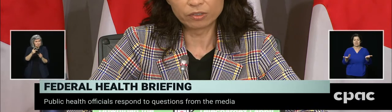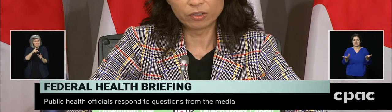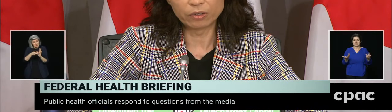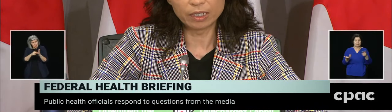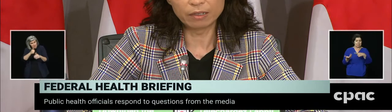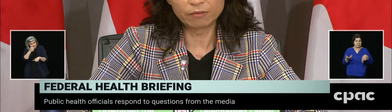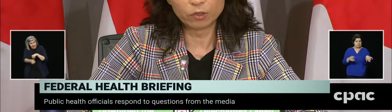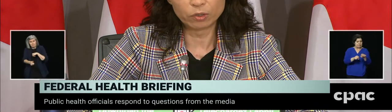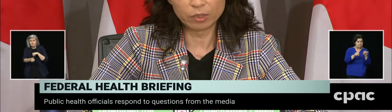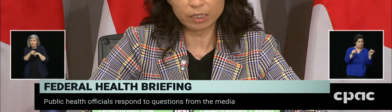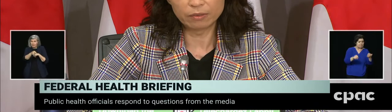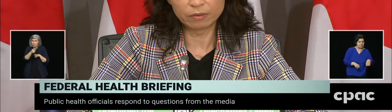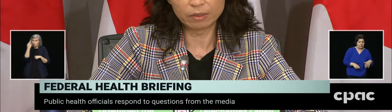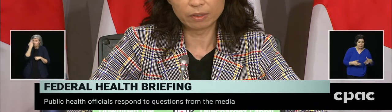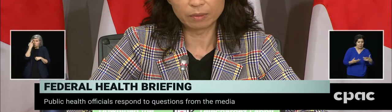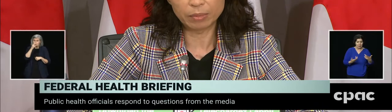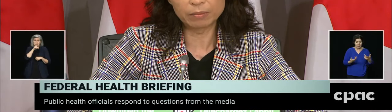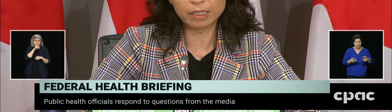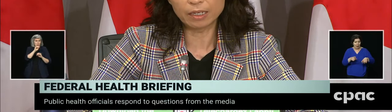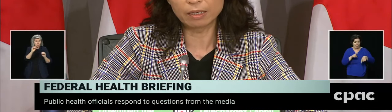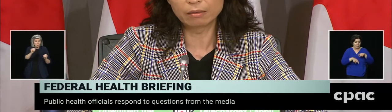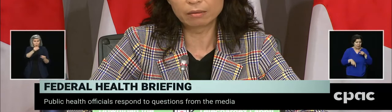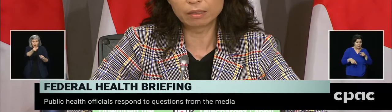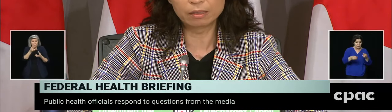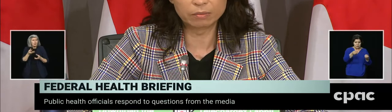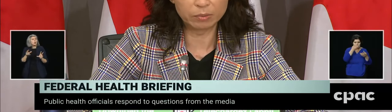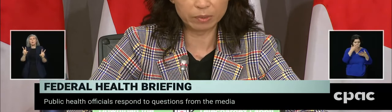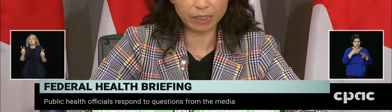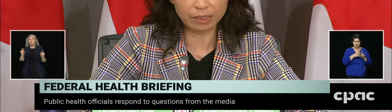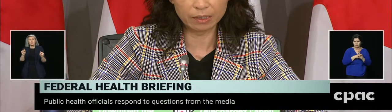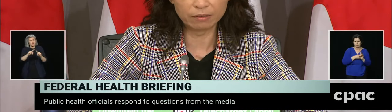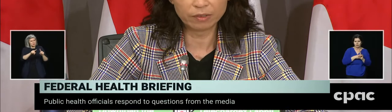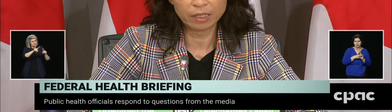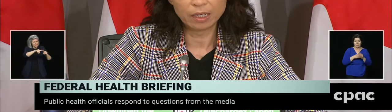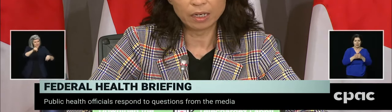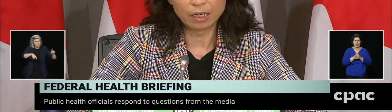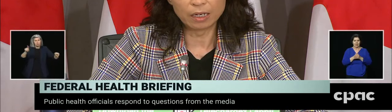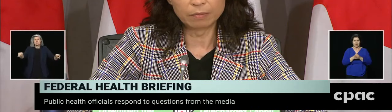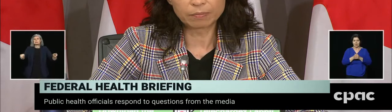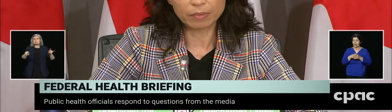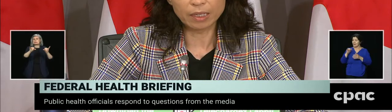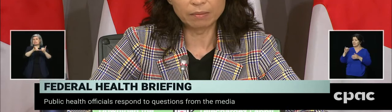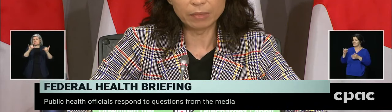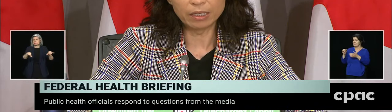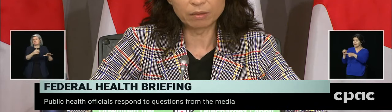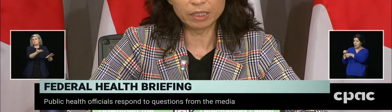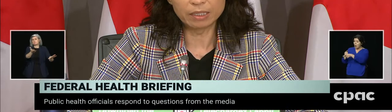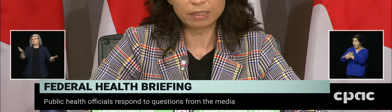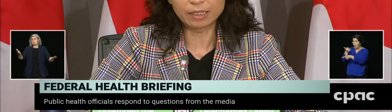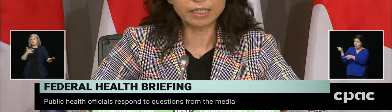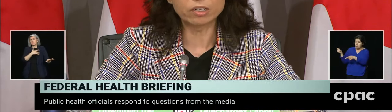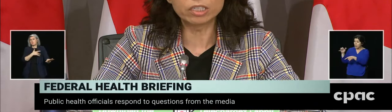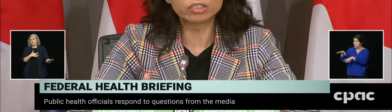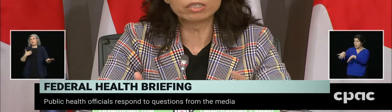ISSUE, BUT THERE'S DEFINITELY DIFFERENT SYSTEMS AND DIFFERENT PROVINCES, AND SORT OF GOING